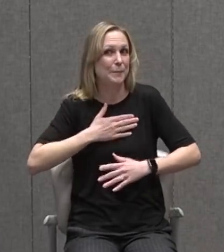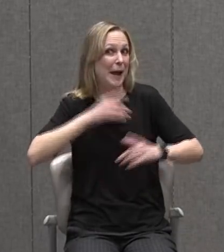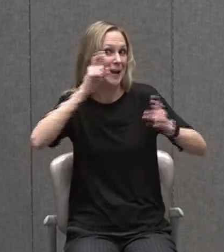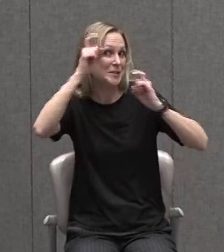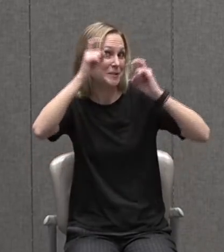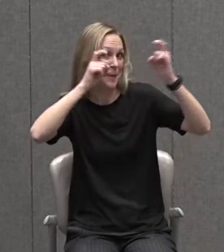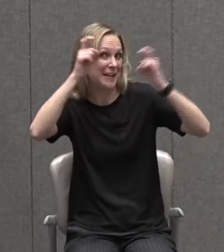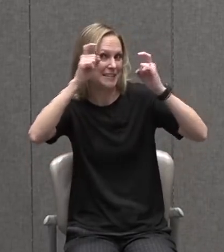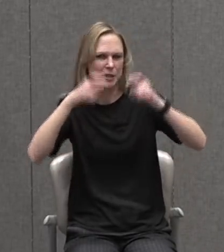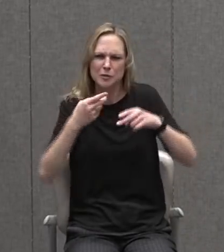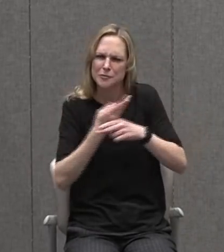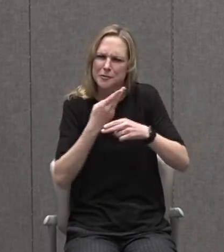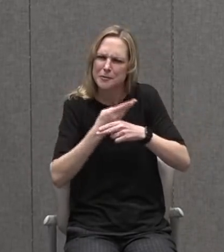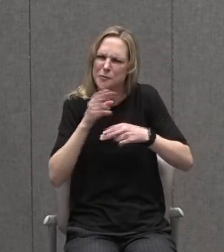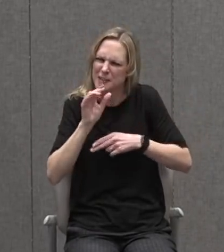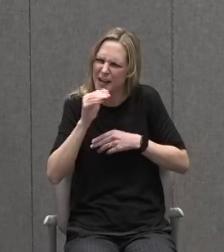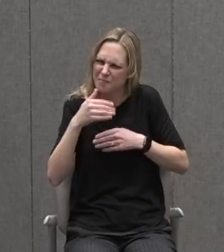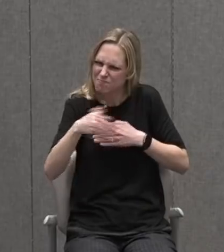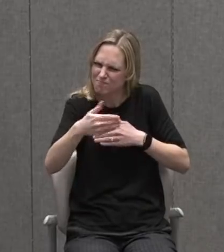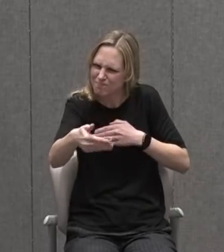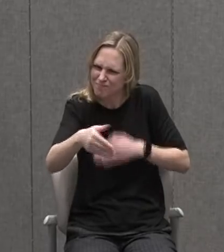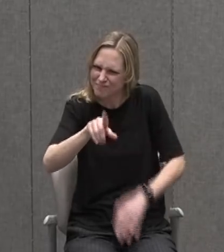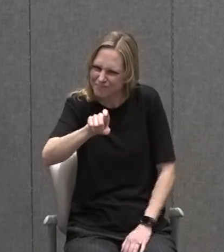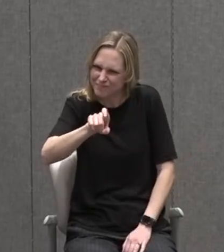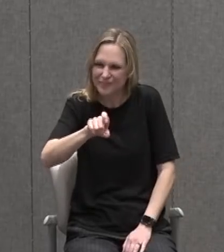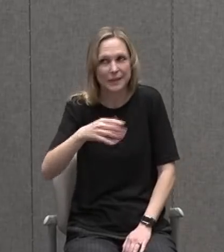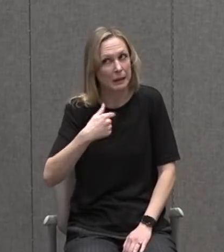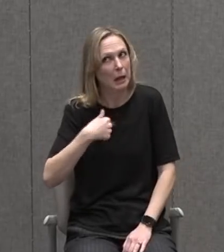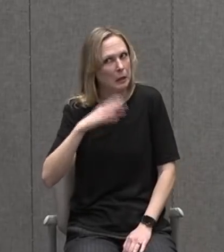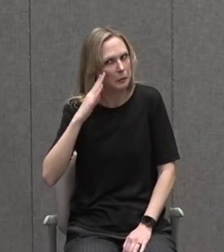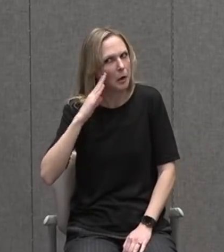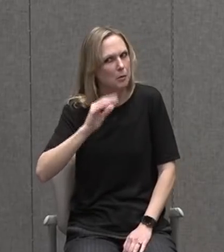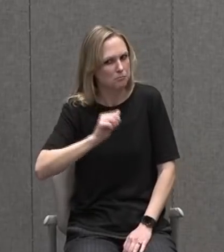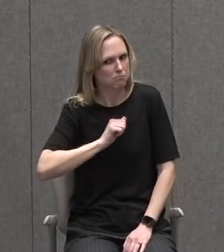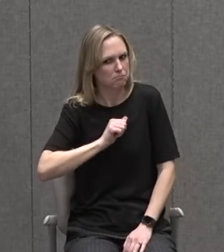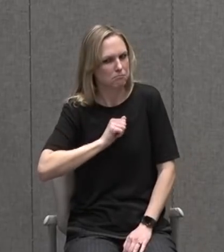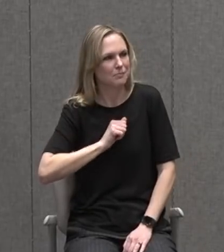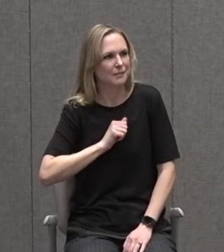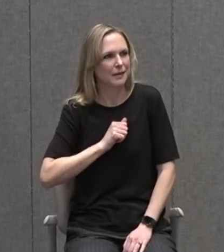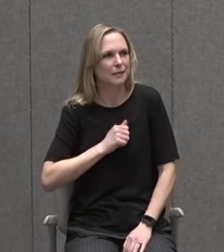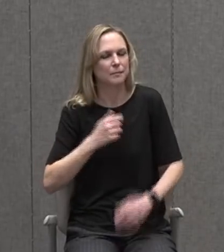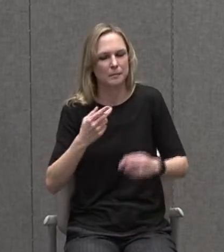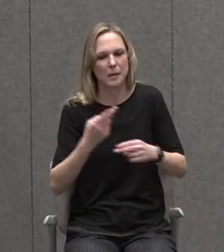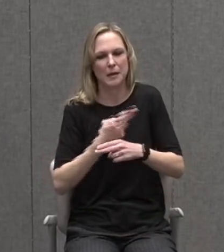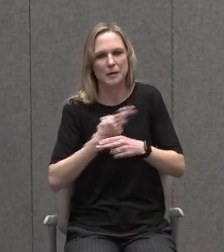Do you guys use that one a lot? I know I do, I laugh out loud all the time.